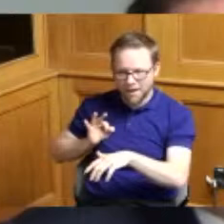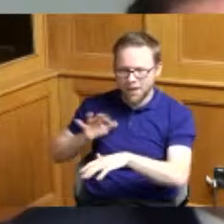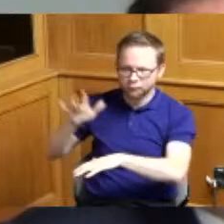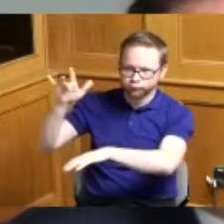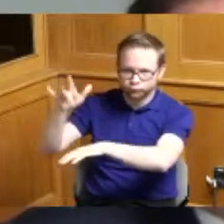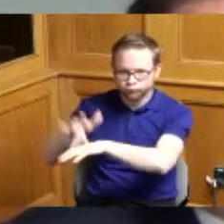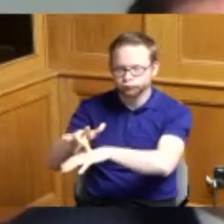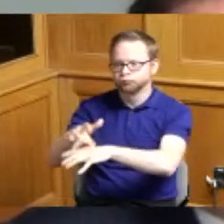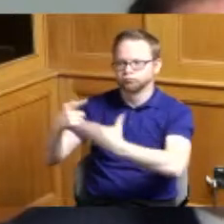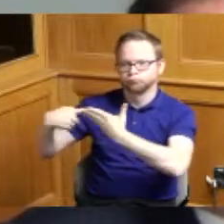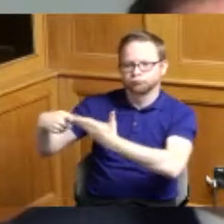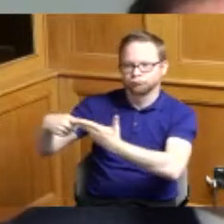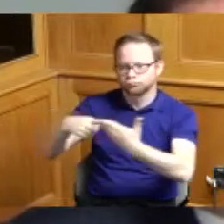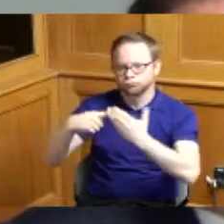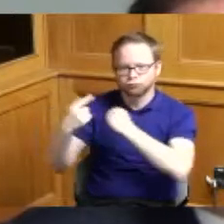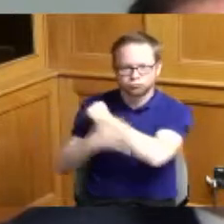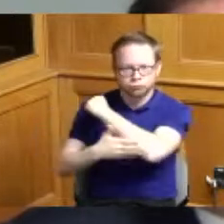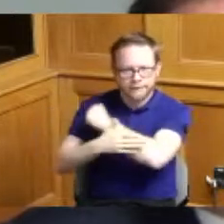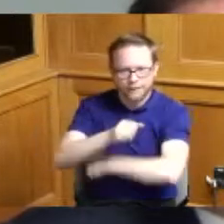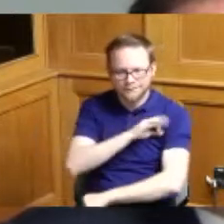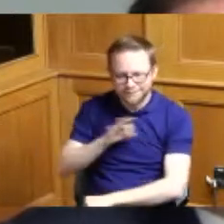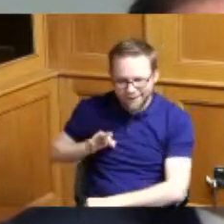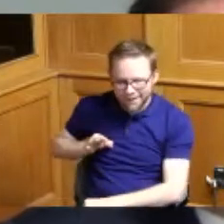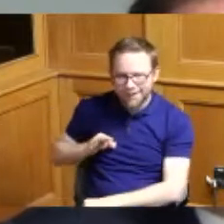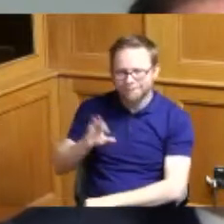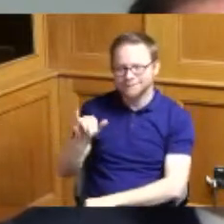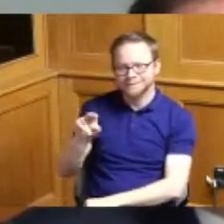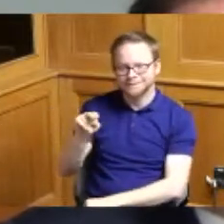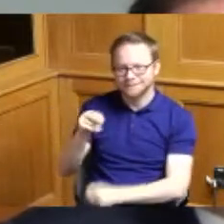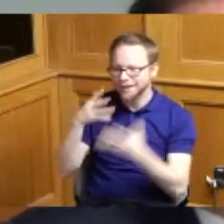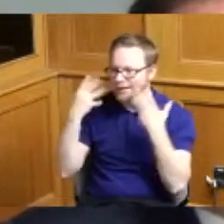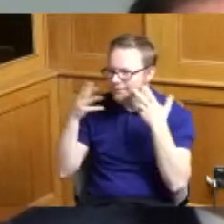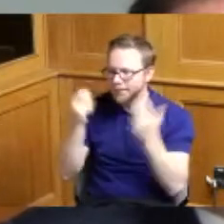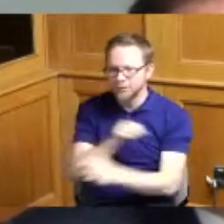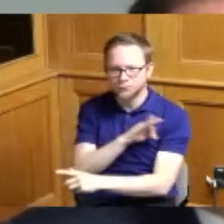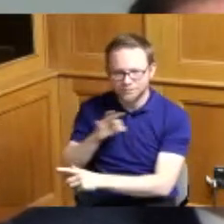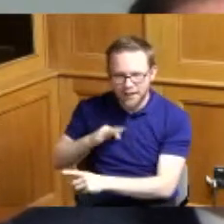uh county staff and with with staff of the Cincinnati Bengals from an operating perspective